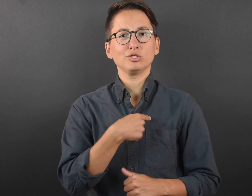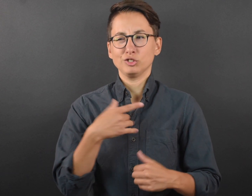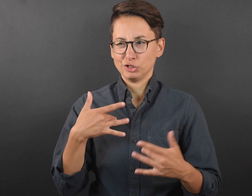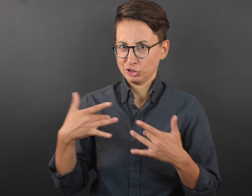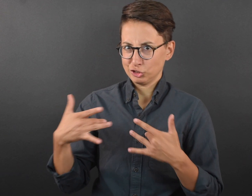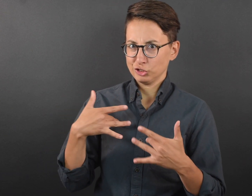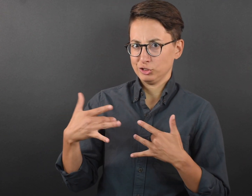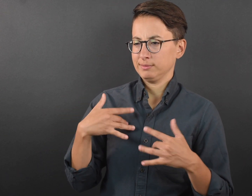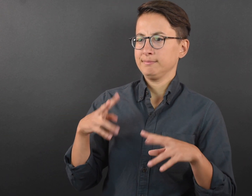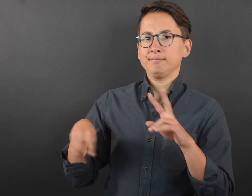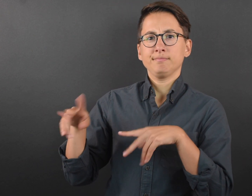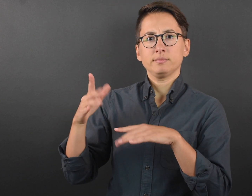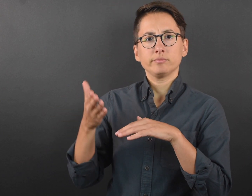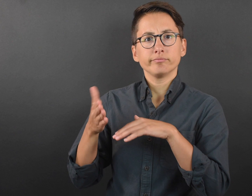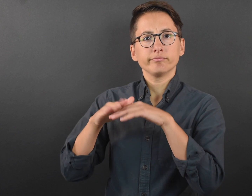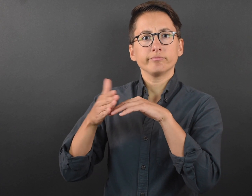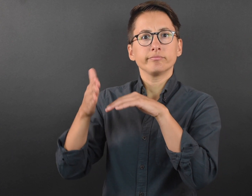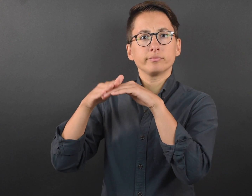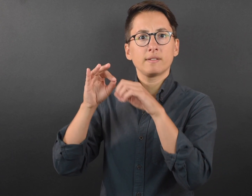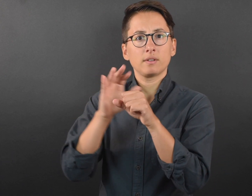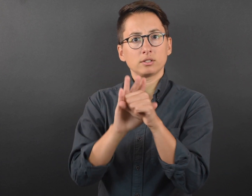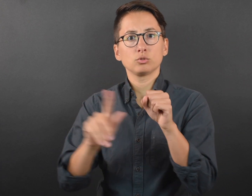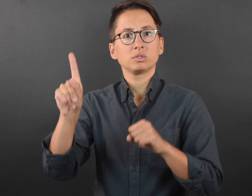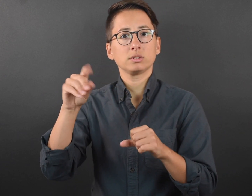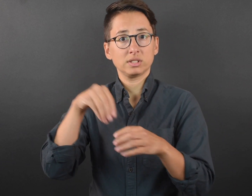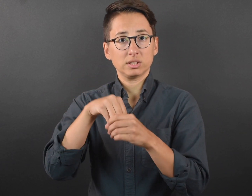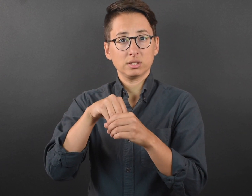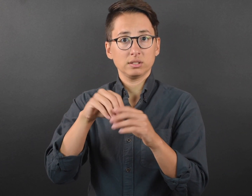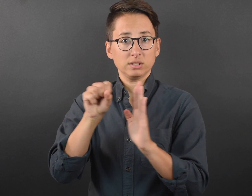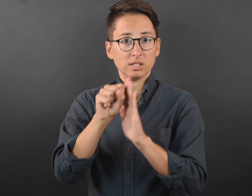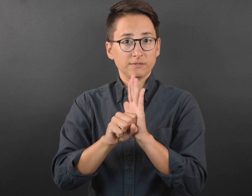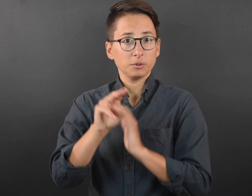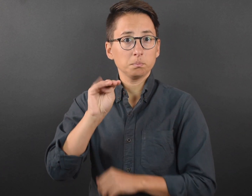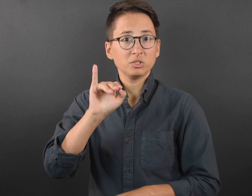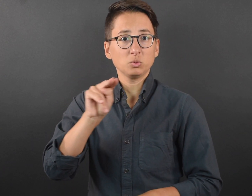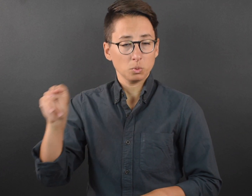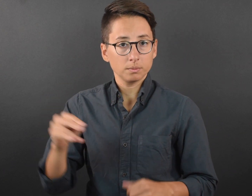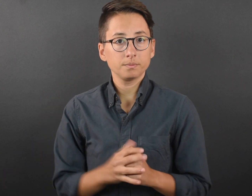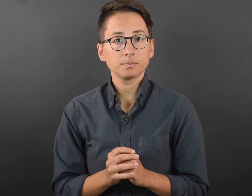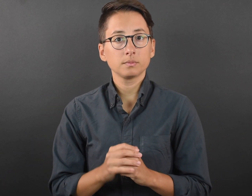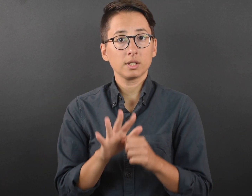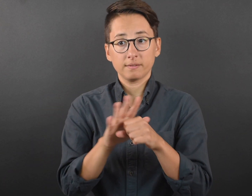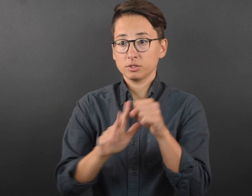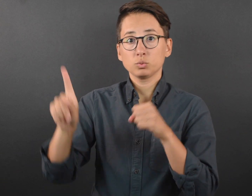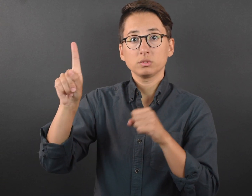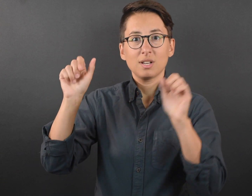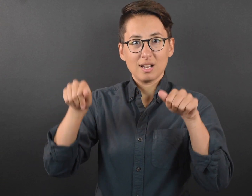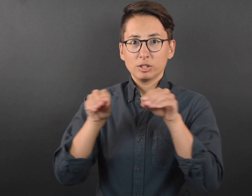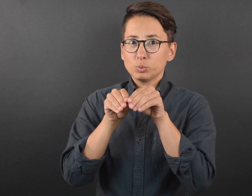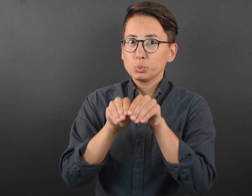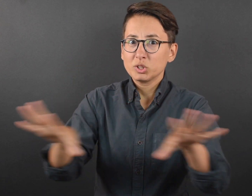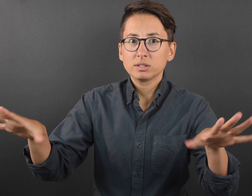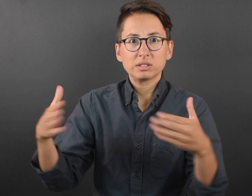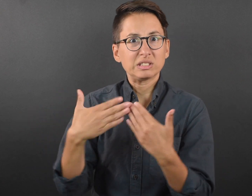We are concerned about the rise of all variants in Minnesota. These variants can spread more